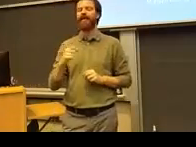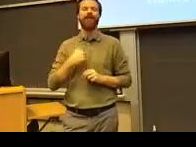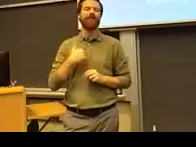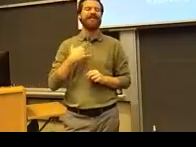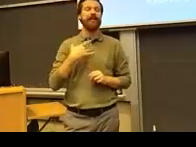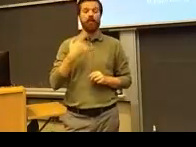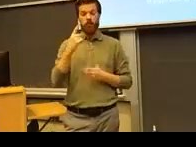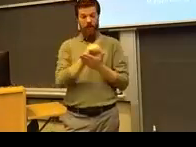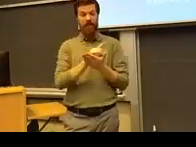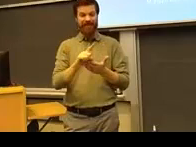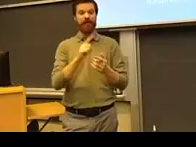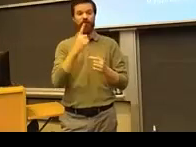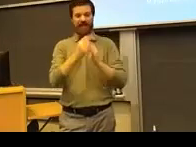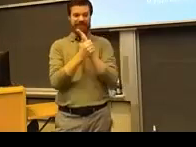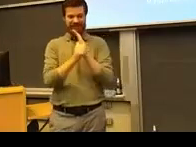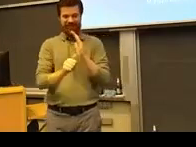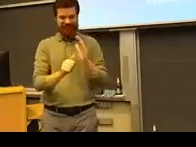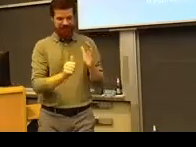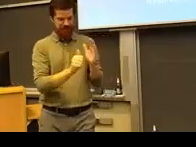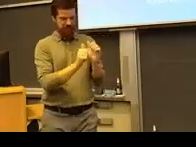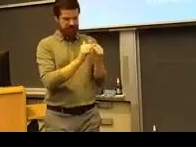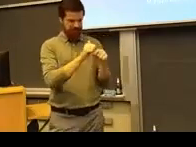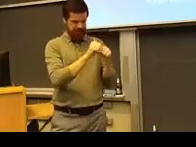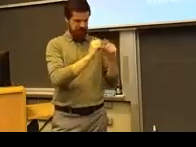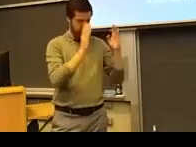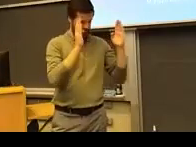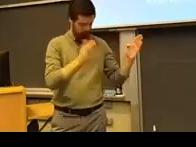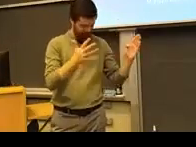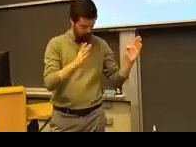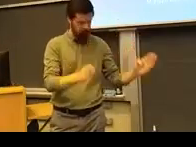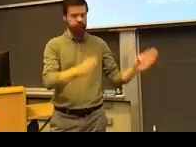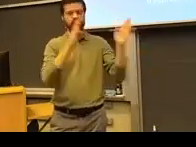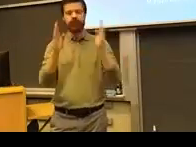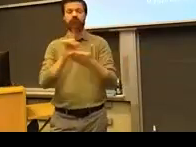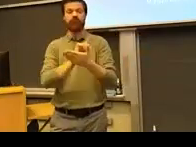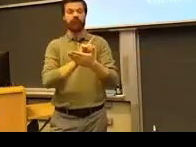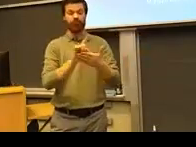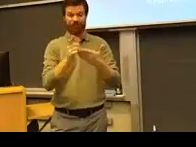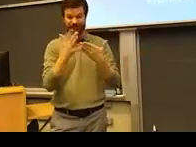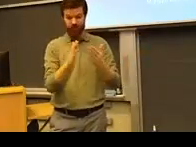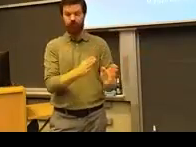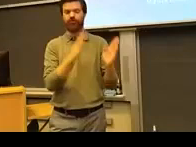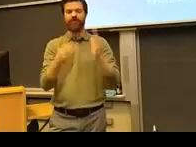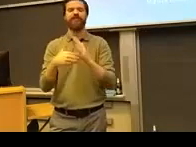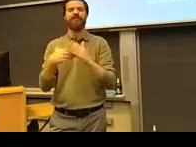on different skills and um then we move on to the next skill building because patients are here for